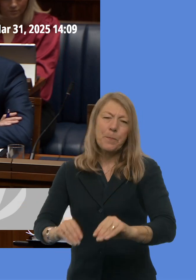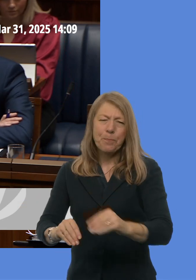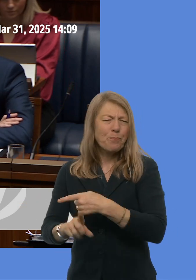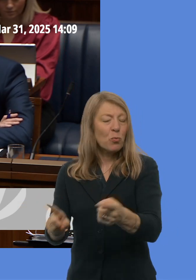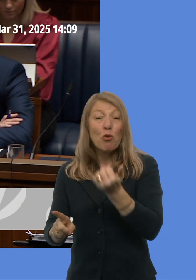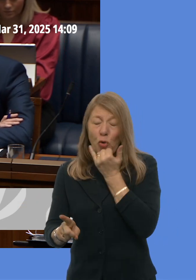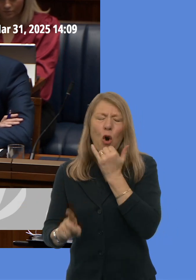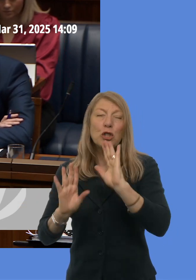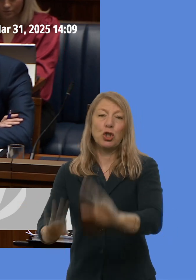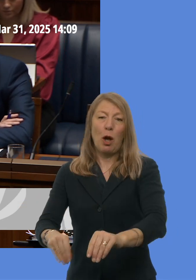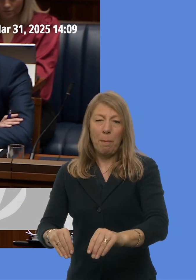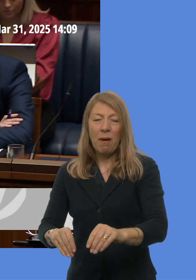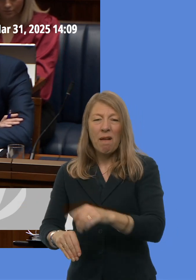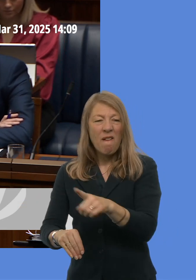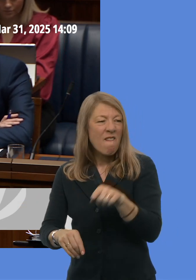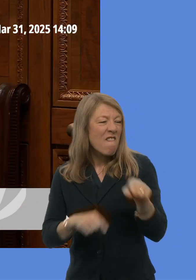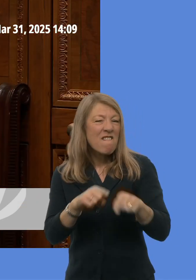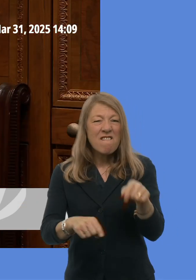Intimidation is never acceptable, and we stand united on that.